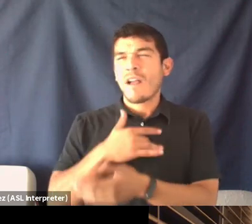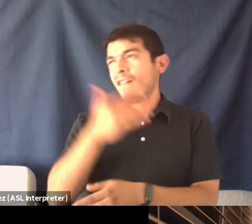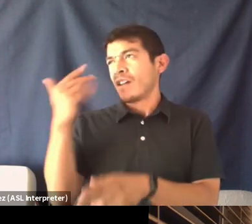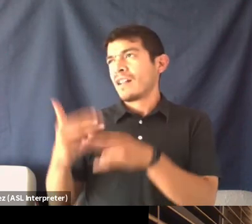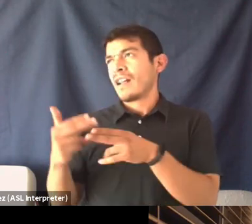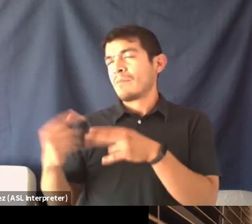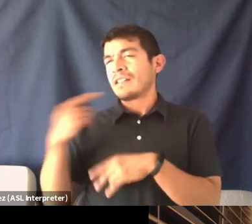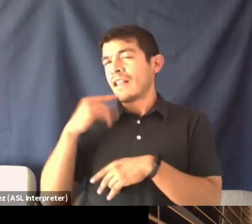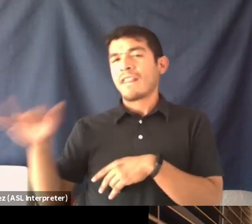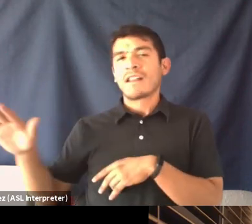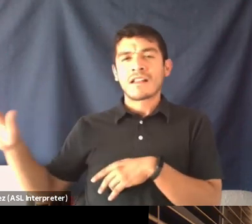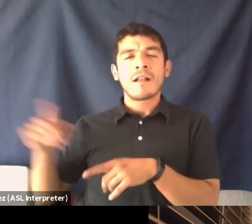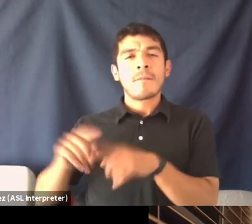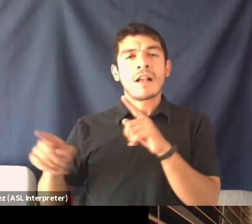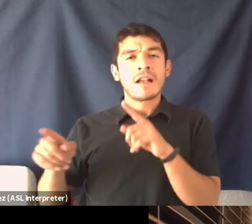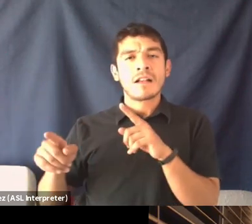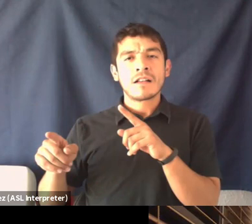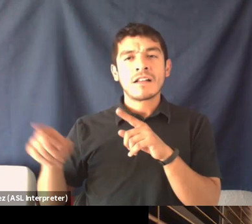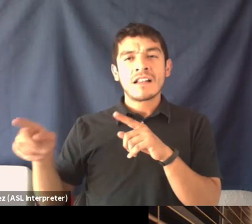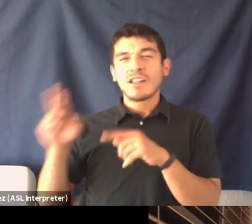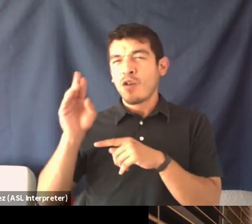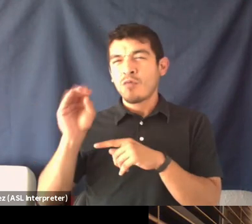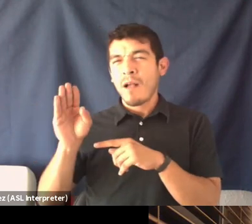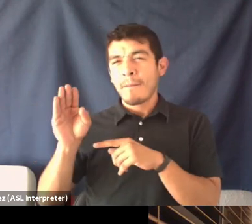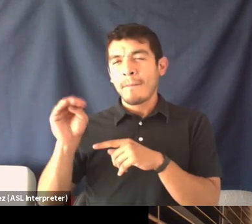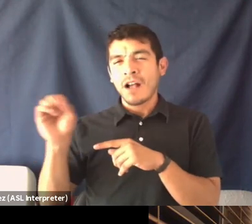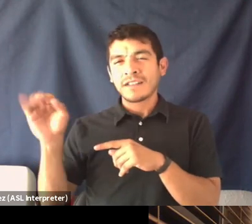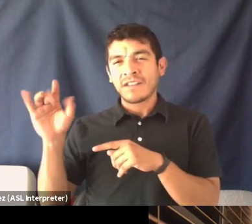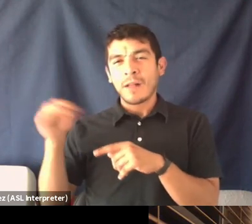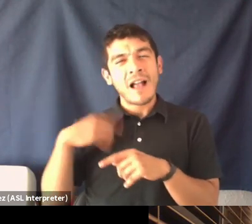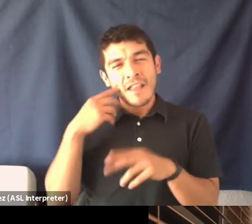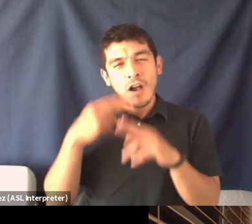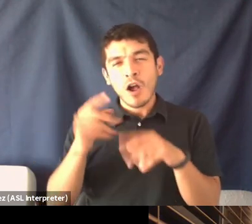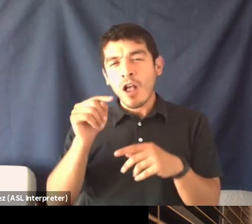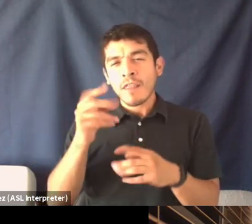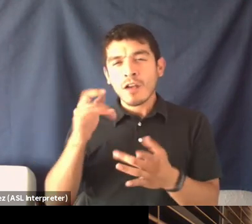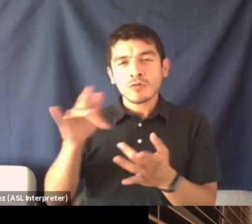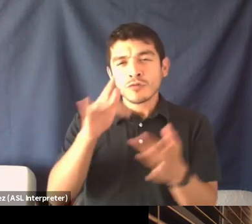but this is actually, it's a Robb Moss film, "The Tourist" is what it's called. I think he said something about,